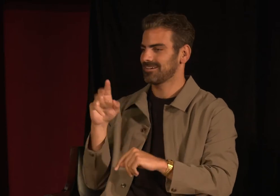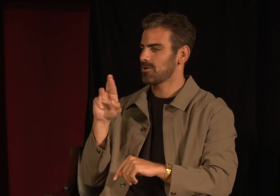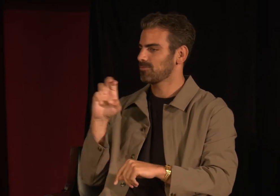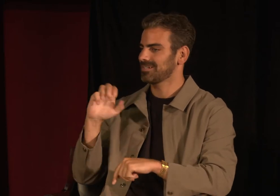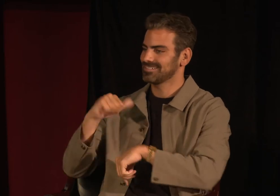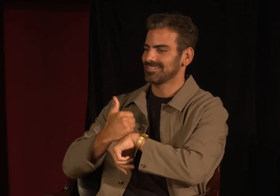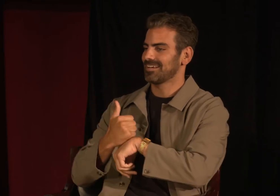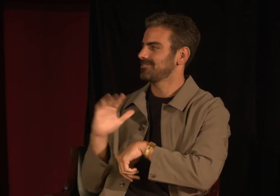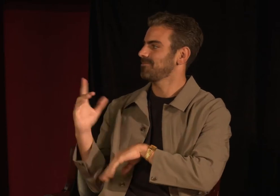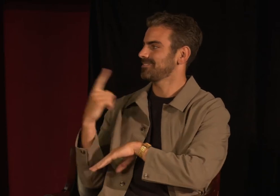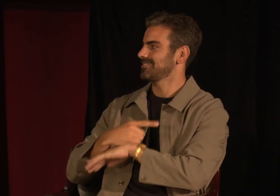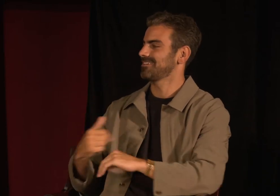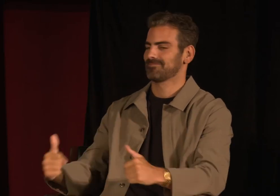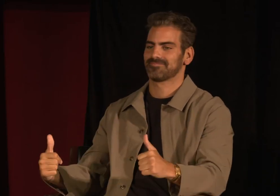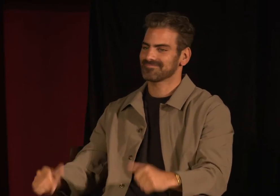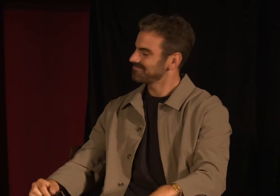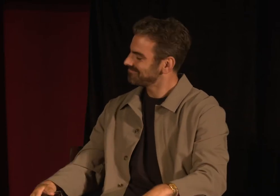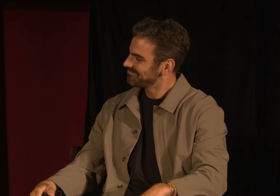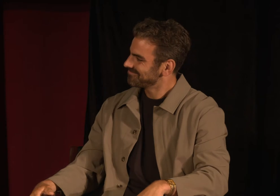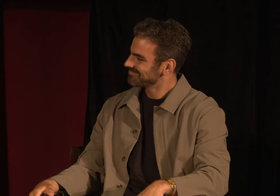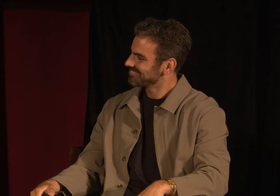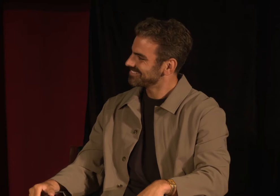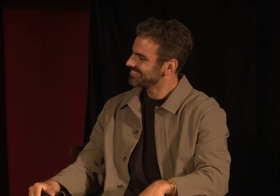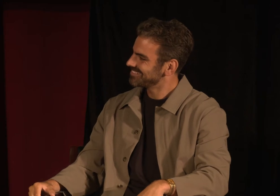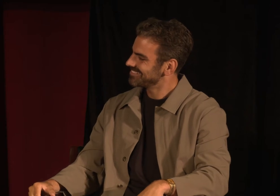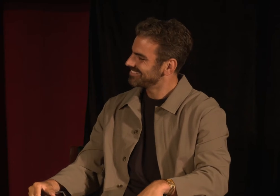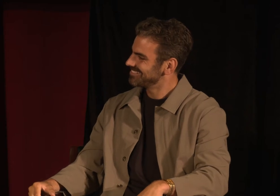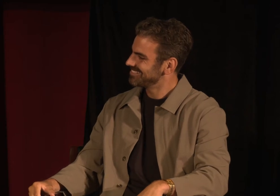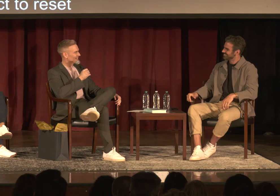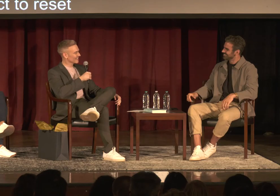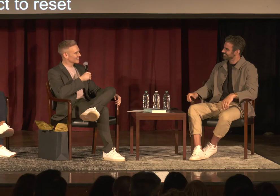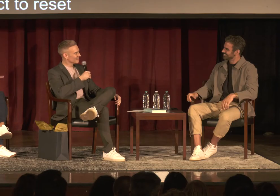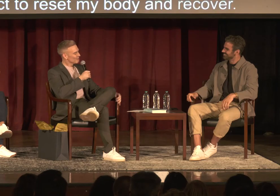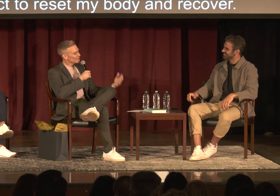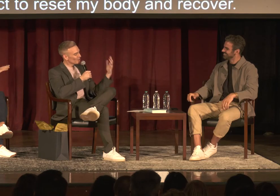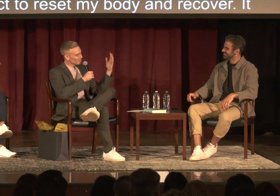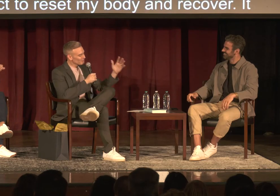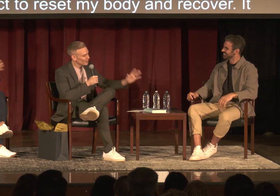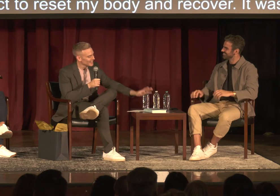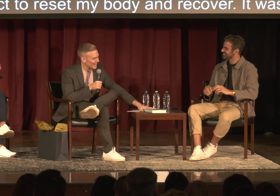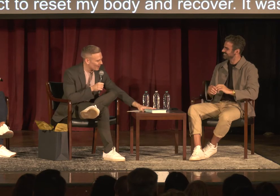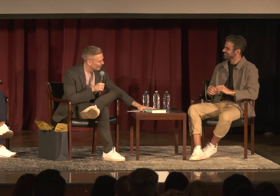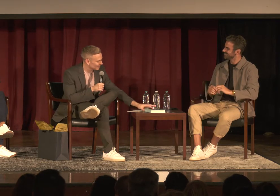55 degrees perfect to reset my body and recover. It was really nice. Very nice. So the book is out.